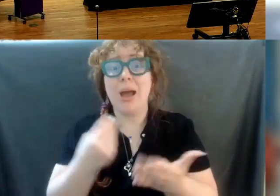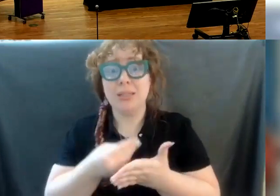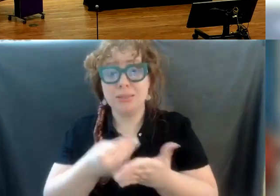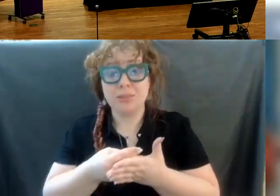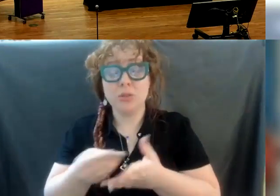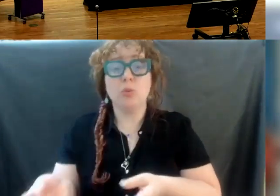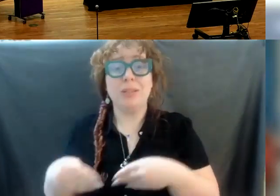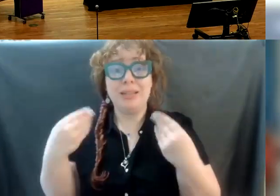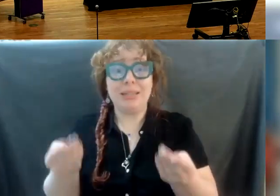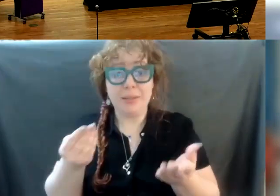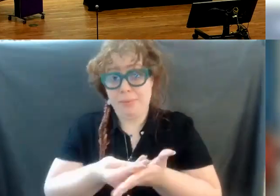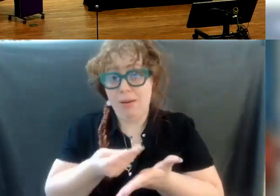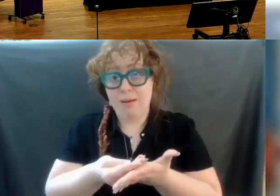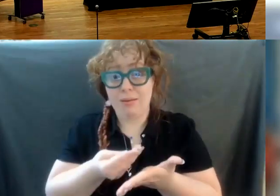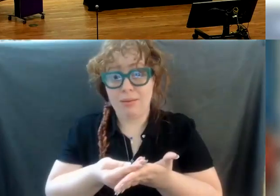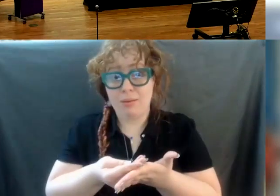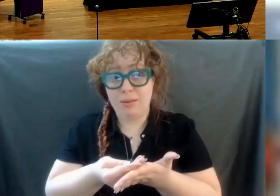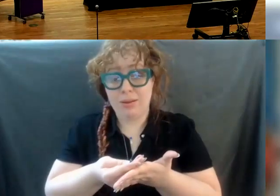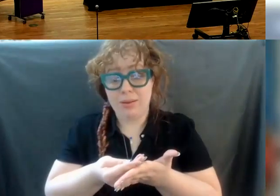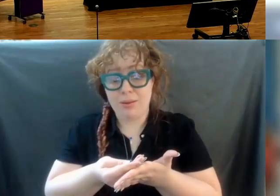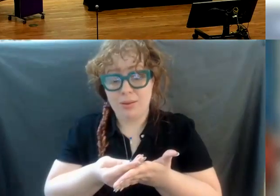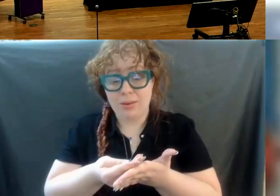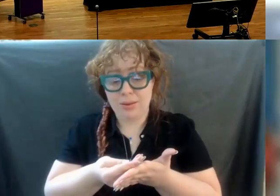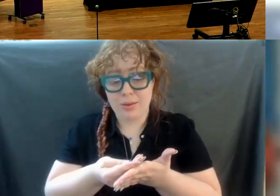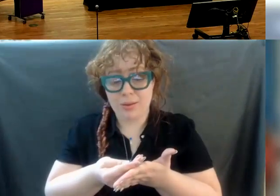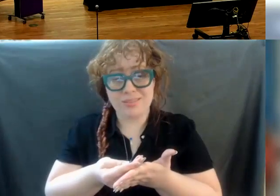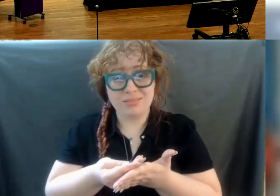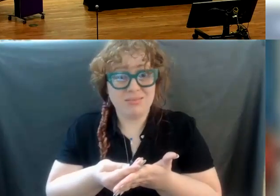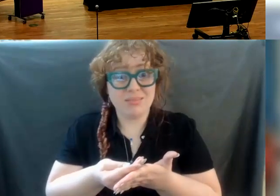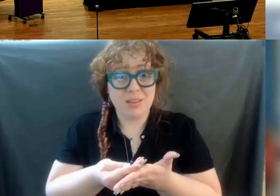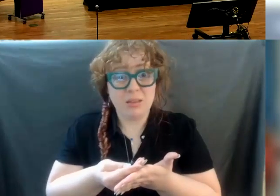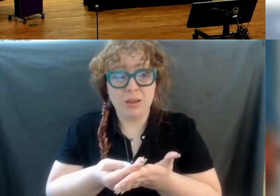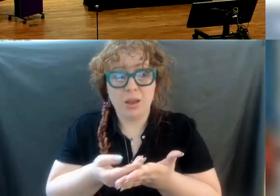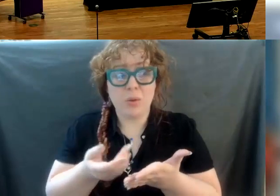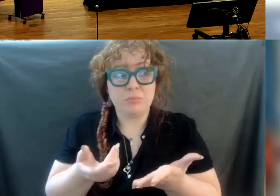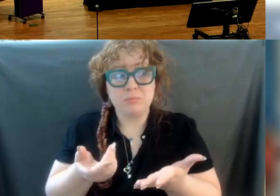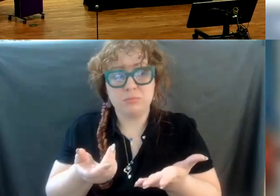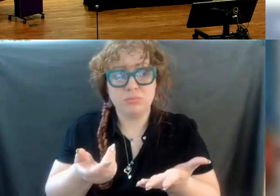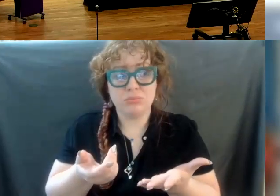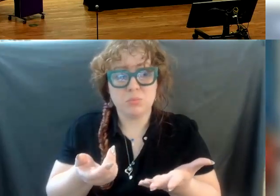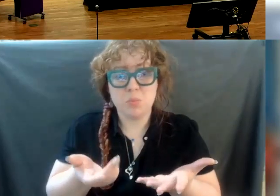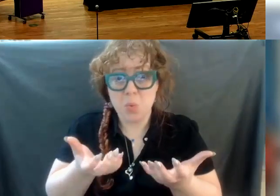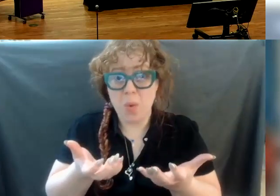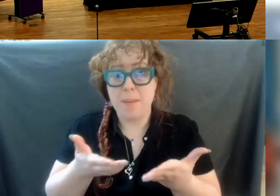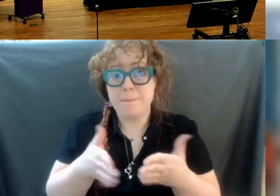So the public safety is our ties is important. Is being